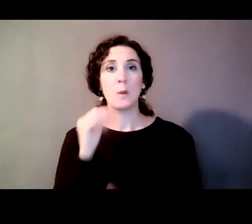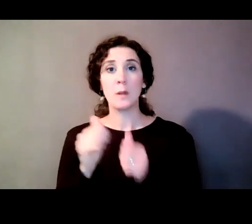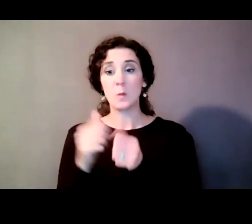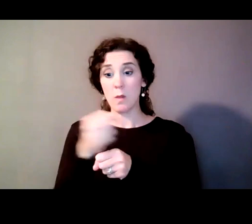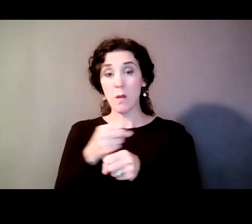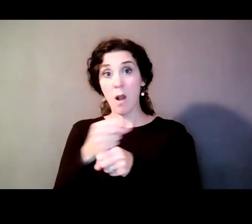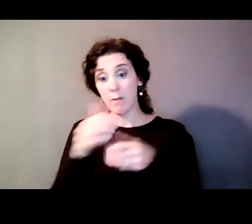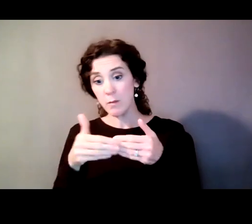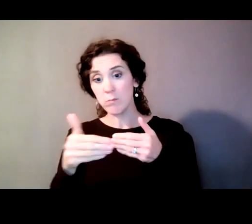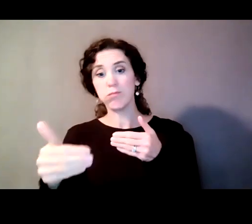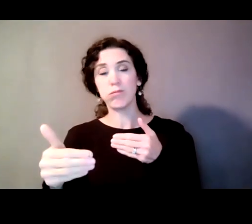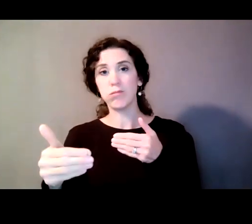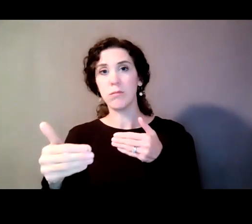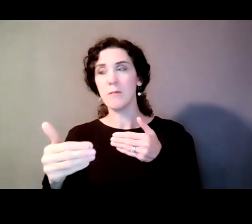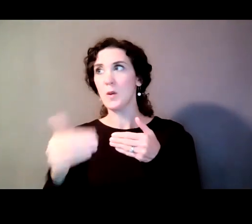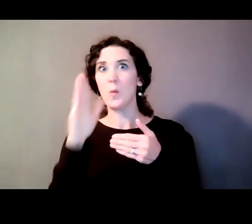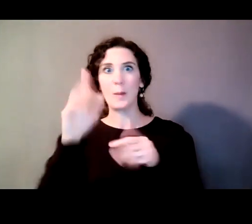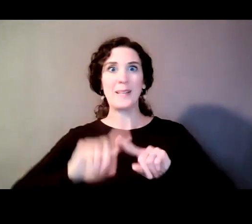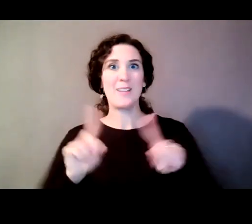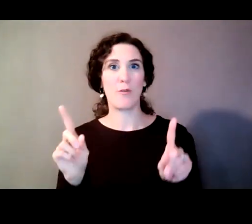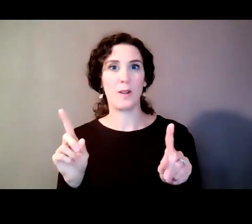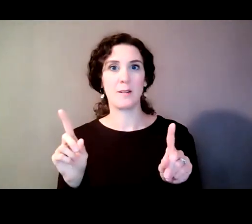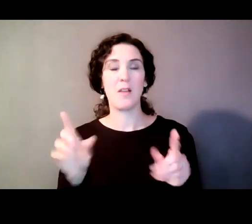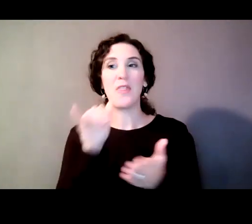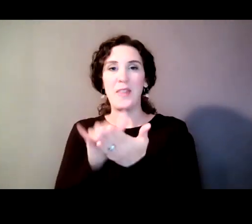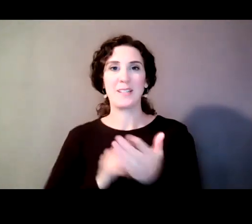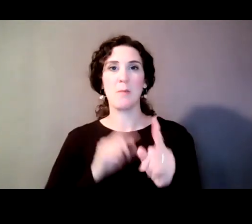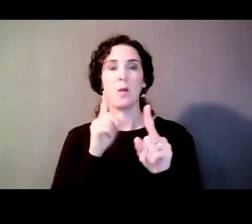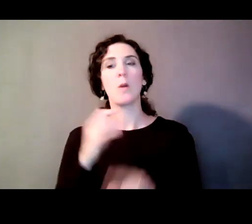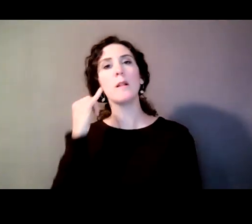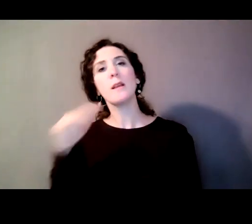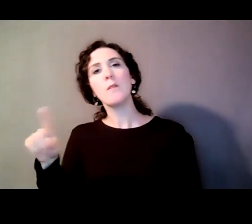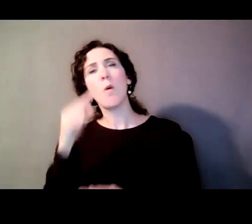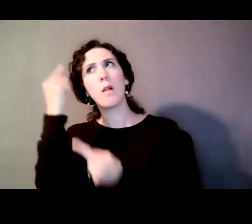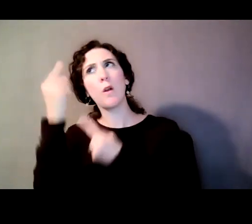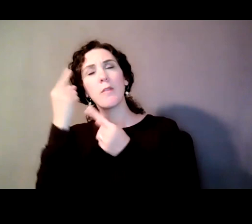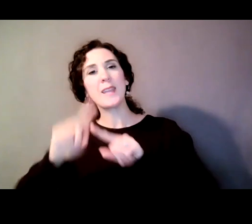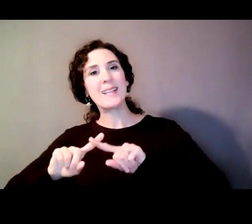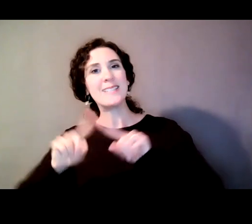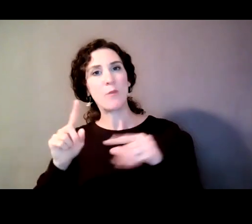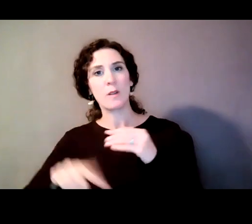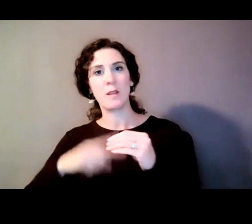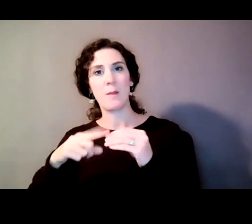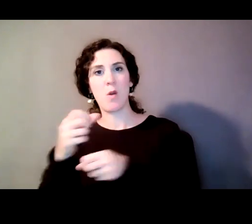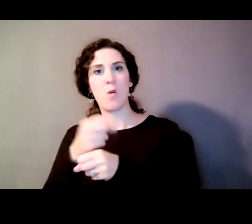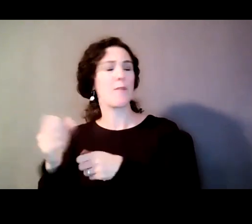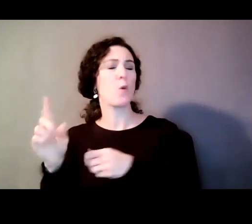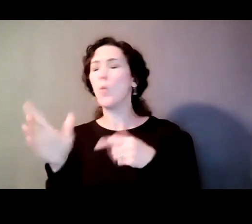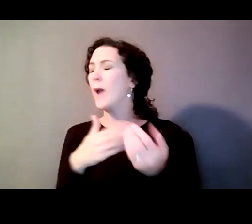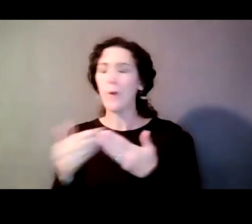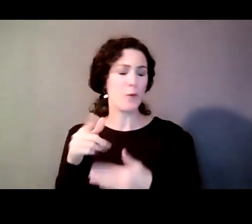That would be wonderful, if you were thinking about your coffee, whatever it is,